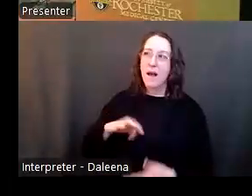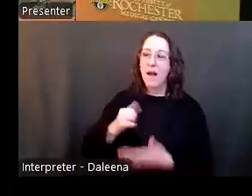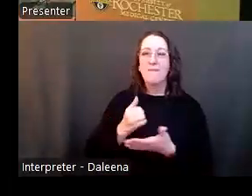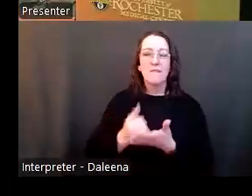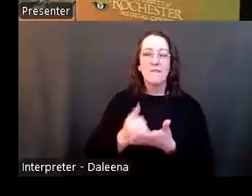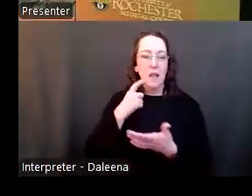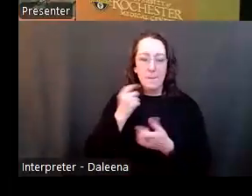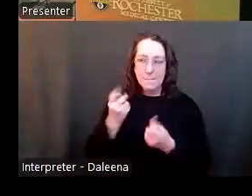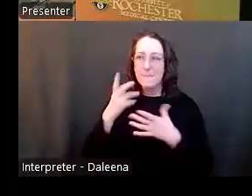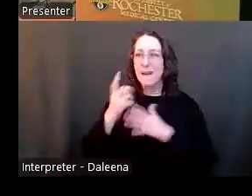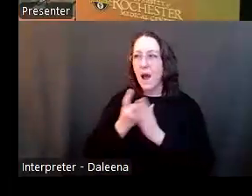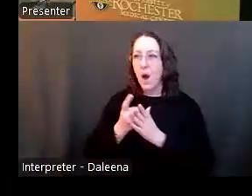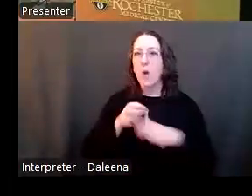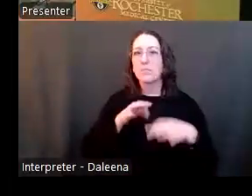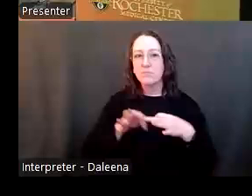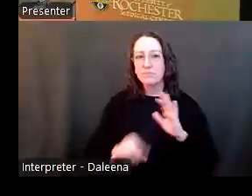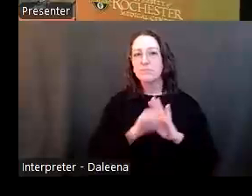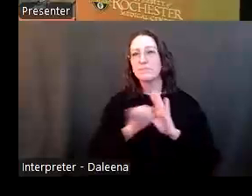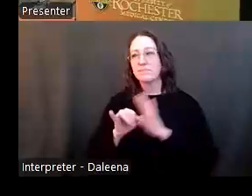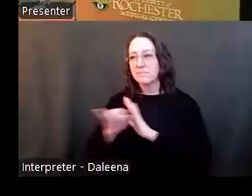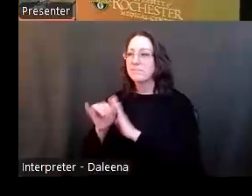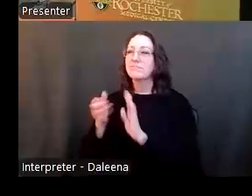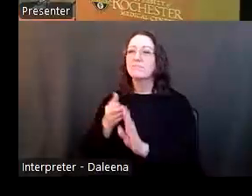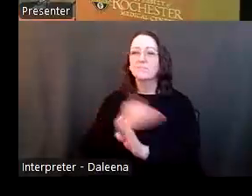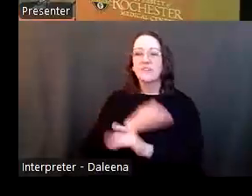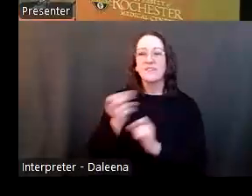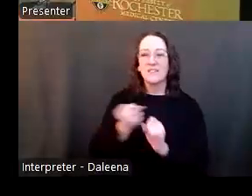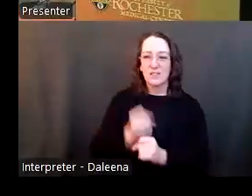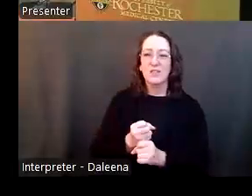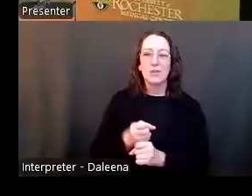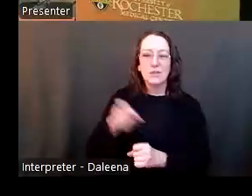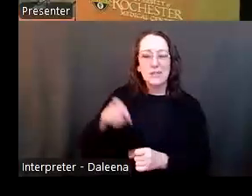over things that we've identified from previous years that they need a little more assistance